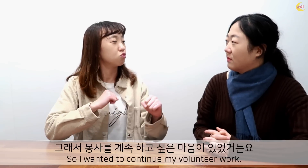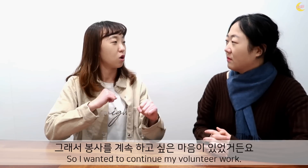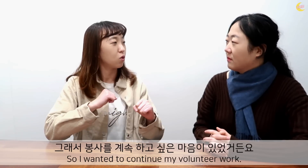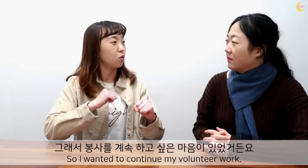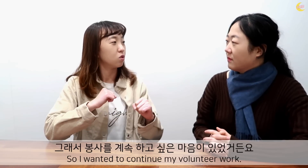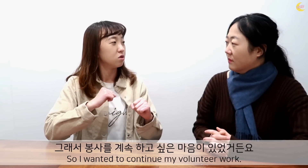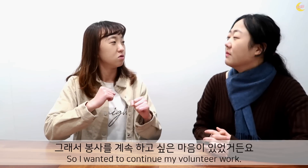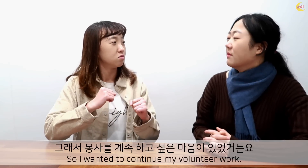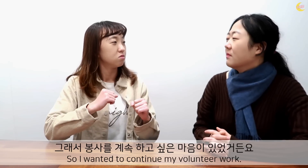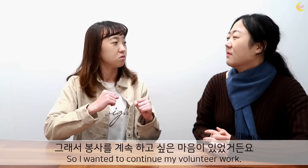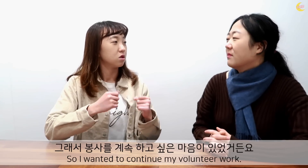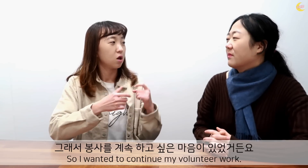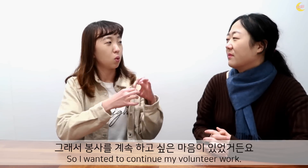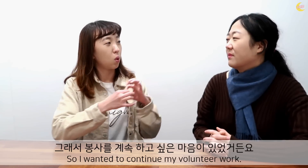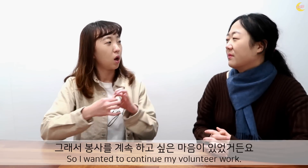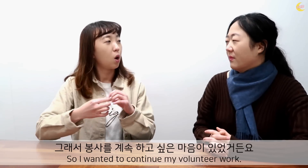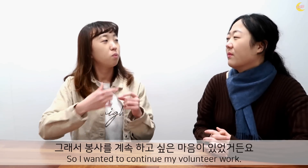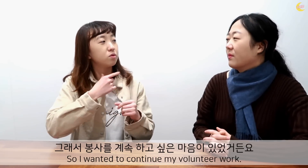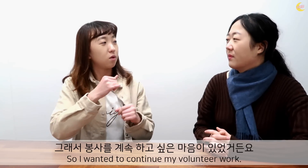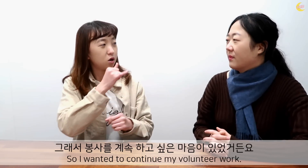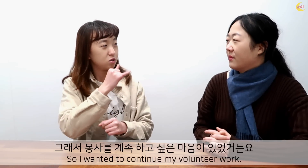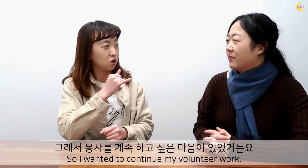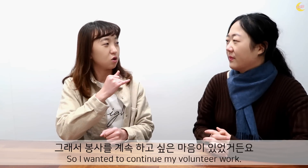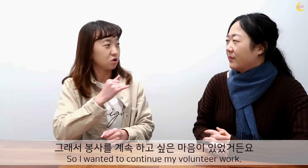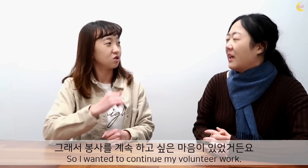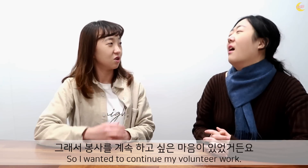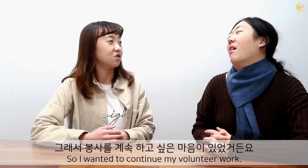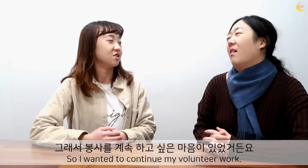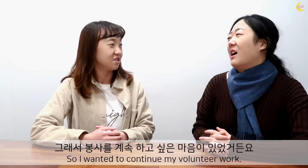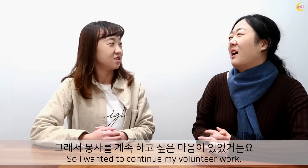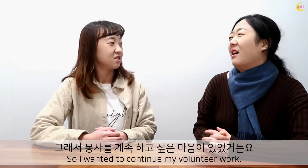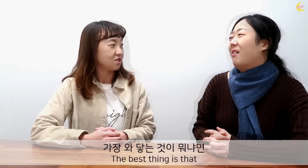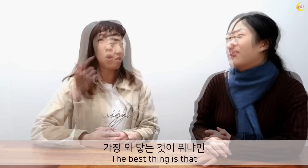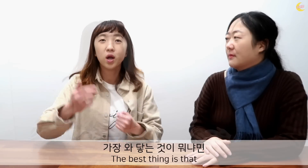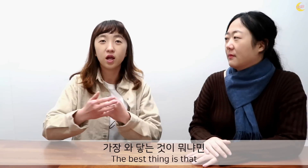So I wanted to continue my volunteer work.